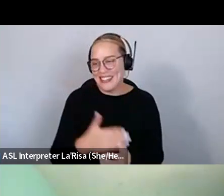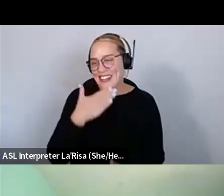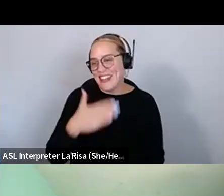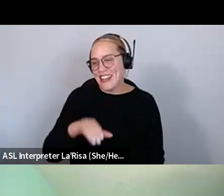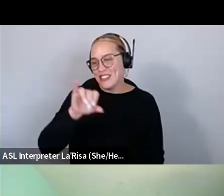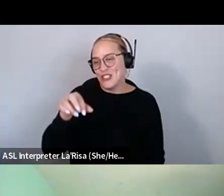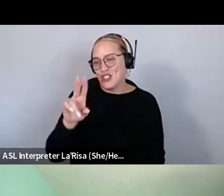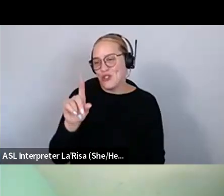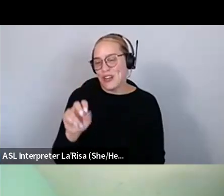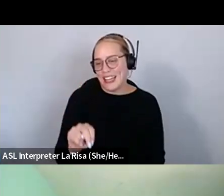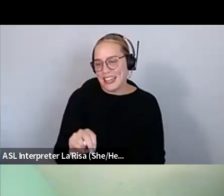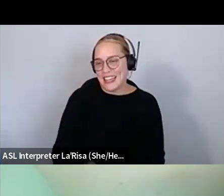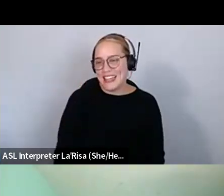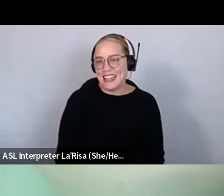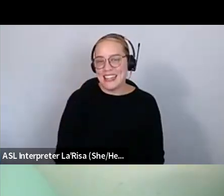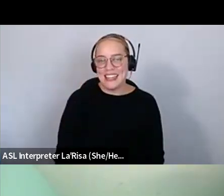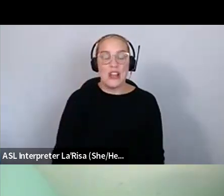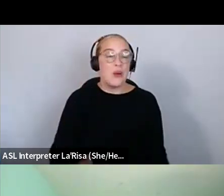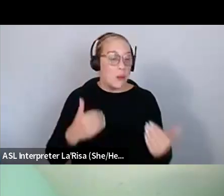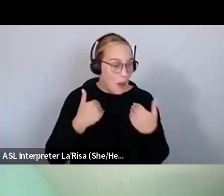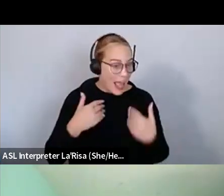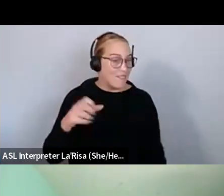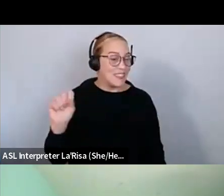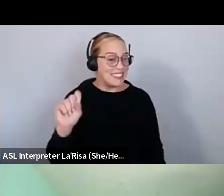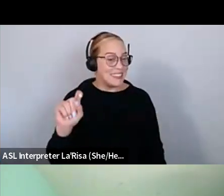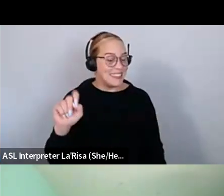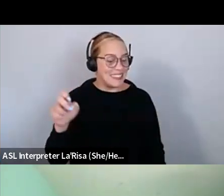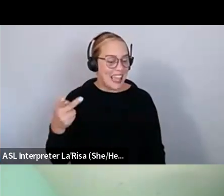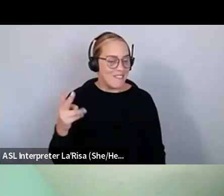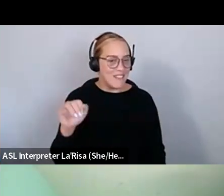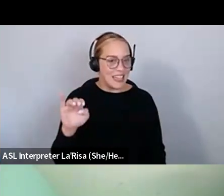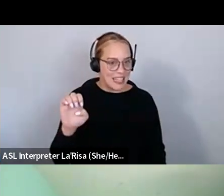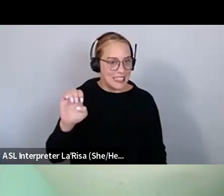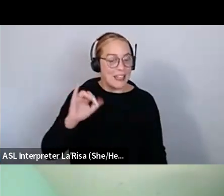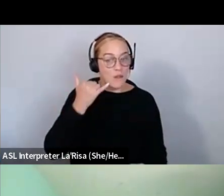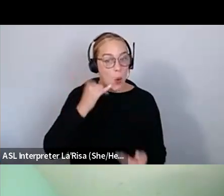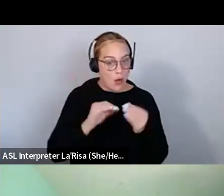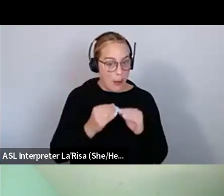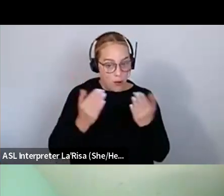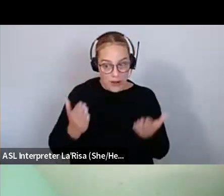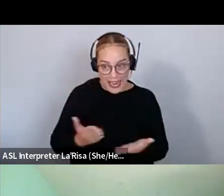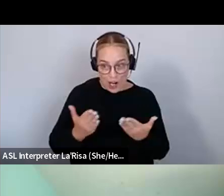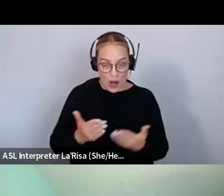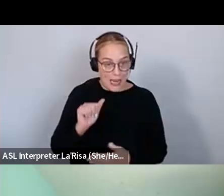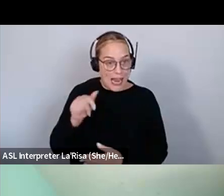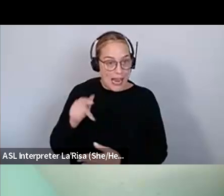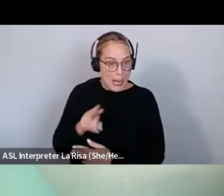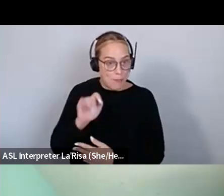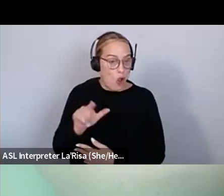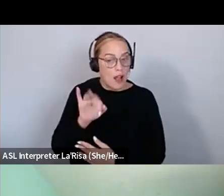I'm here for that. Or say happy things about Halloween. I'm a big fan of that as well. Thank you, Jordan.